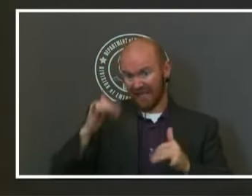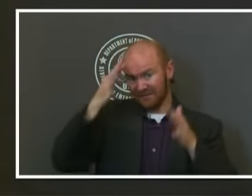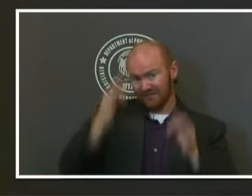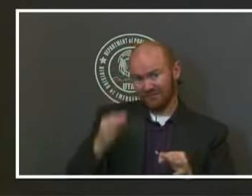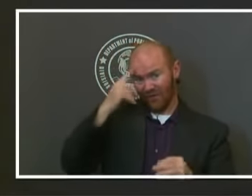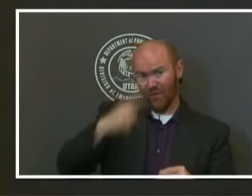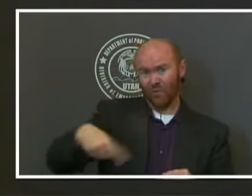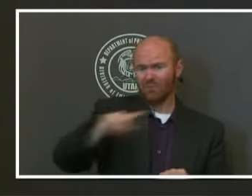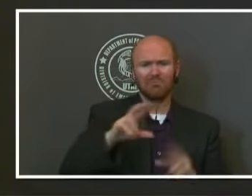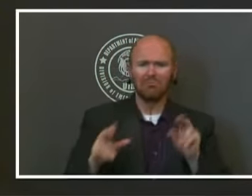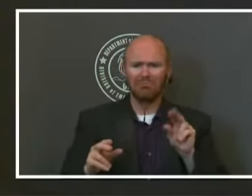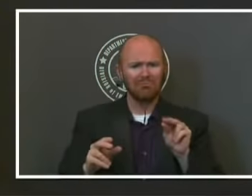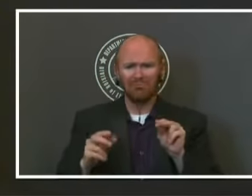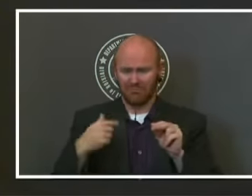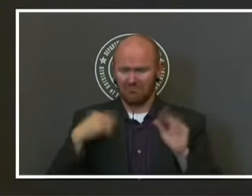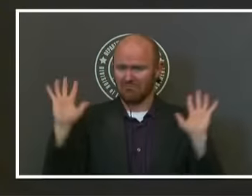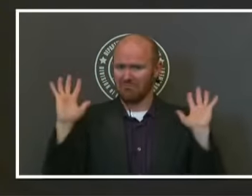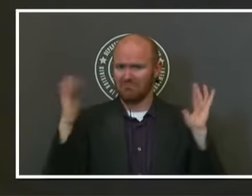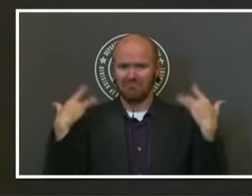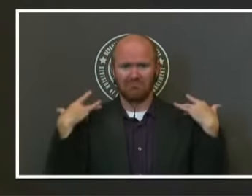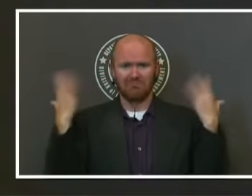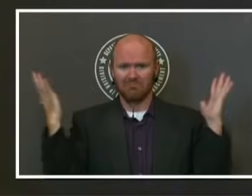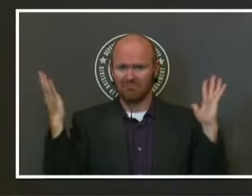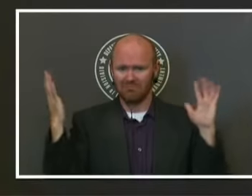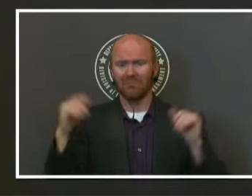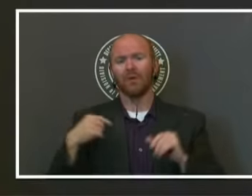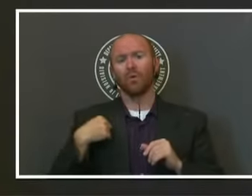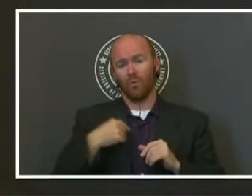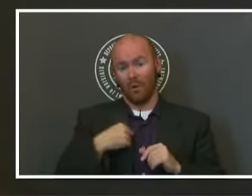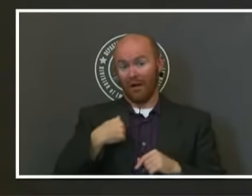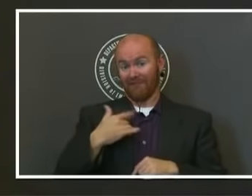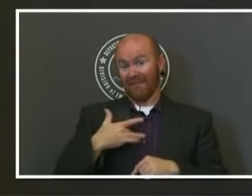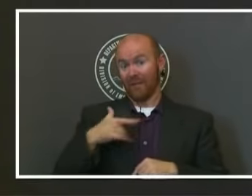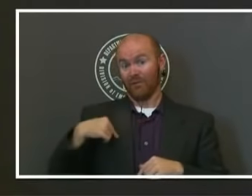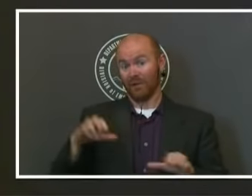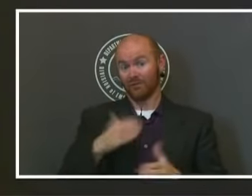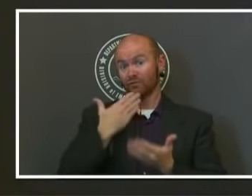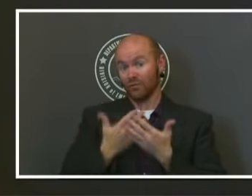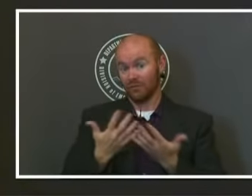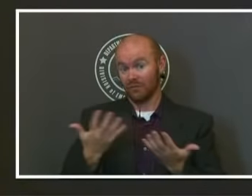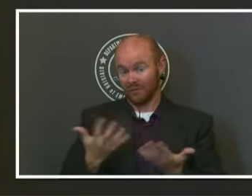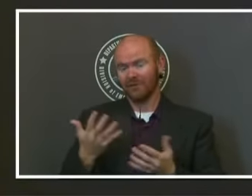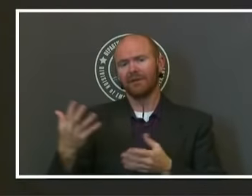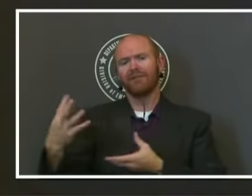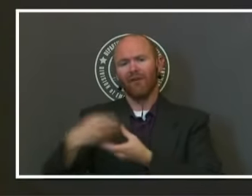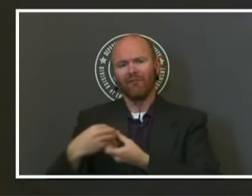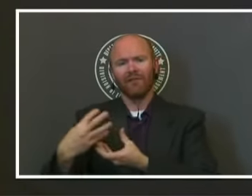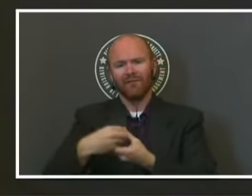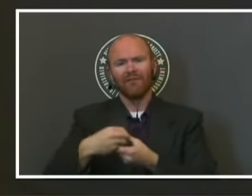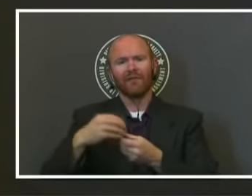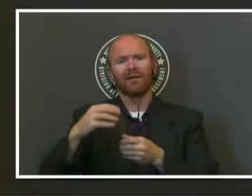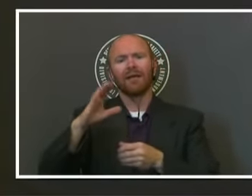fact as we have said earlier on I think what we've done right